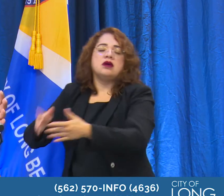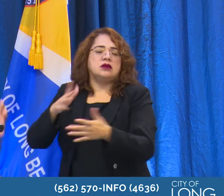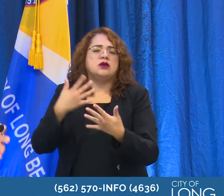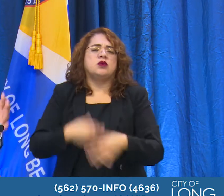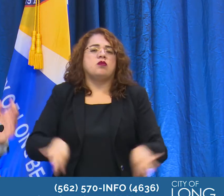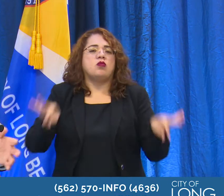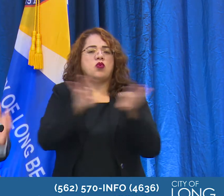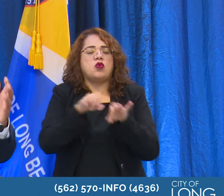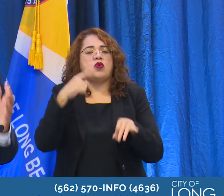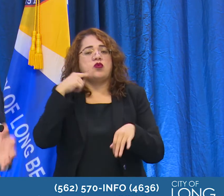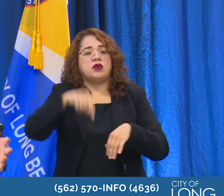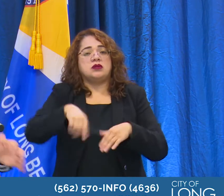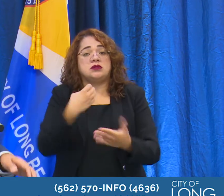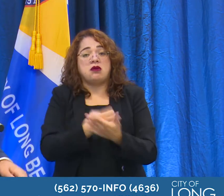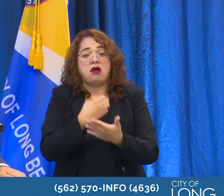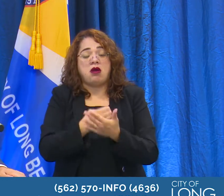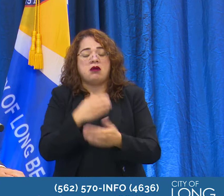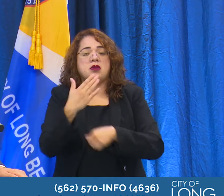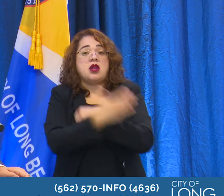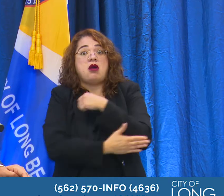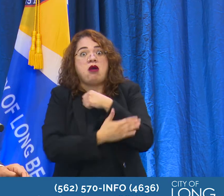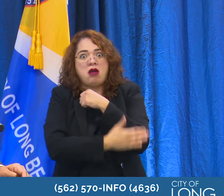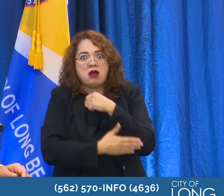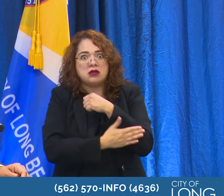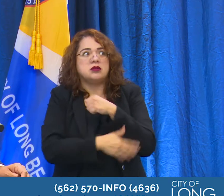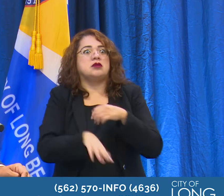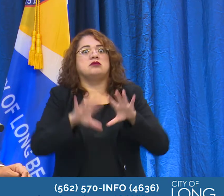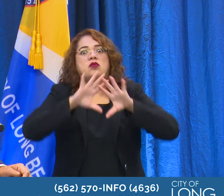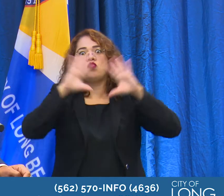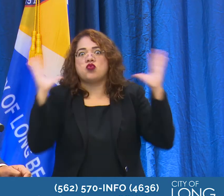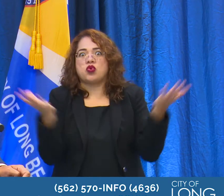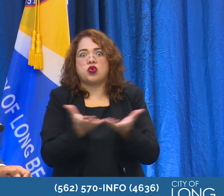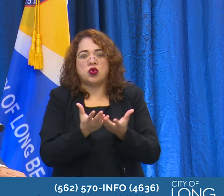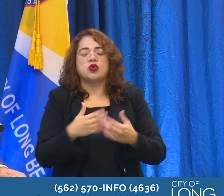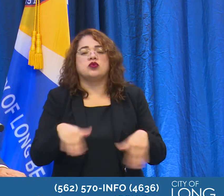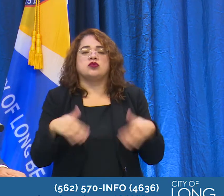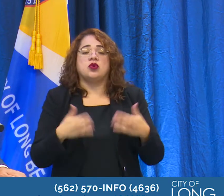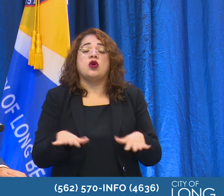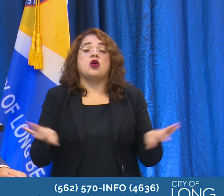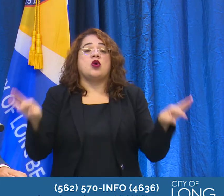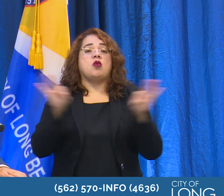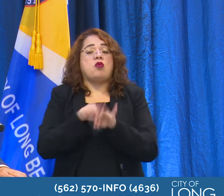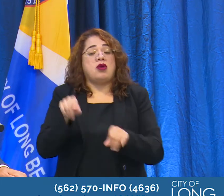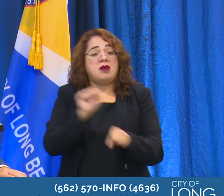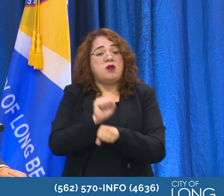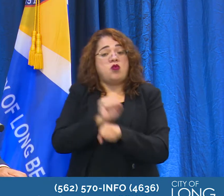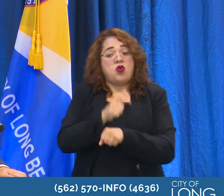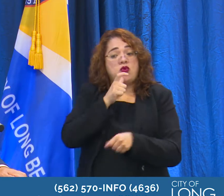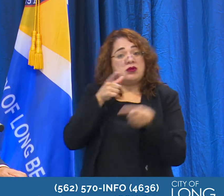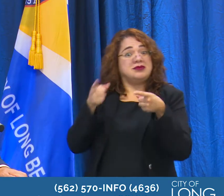and so we wanted to ensure that we were able to conduct tests there and ensure that we keep